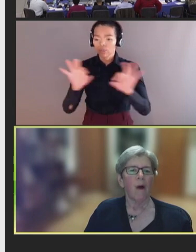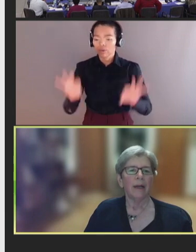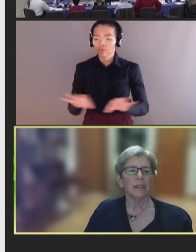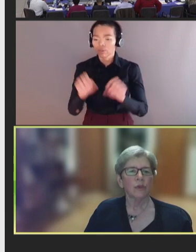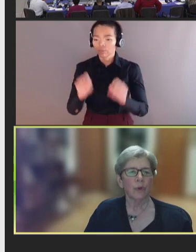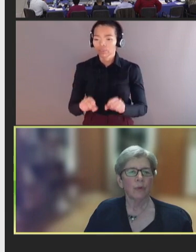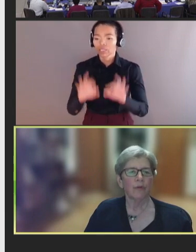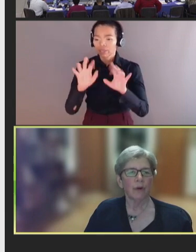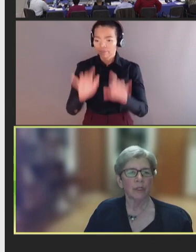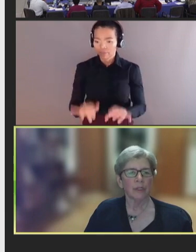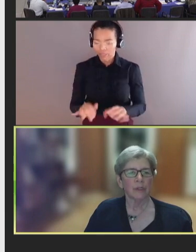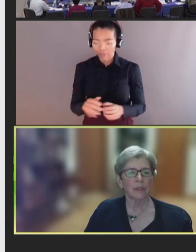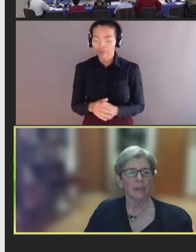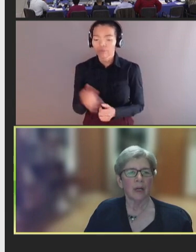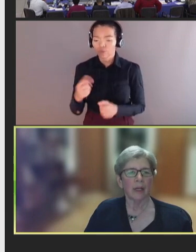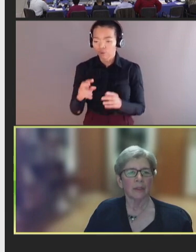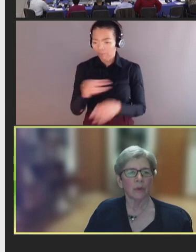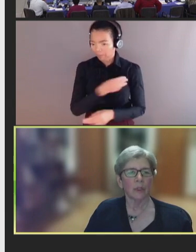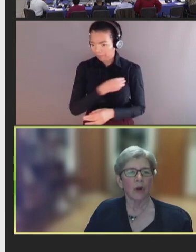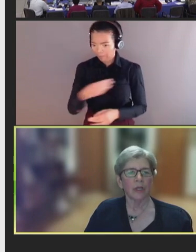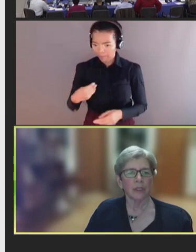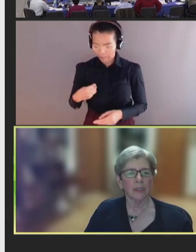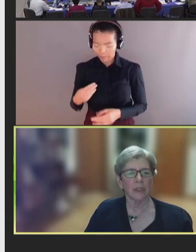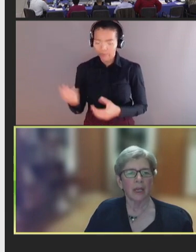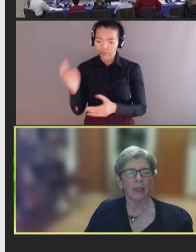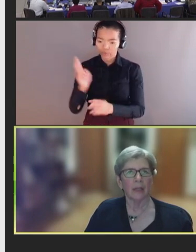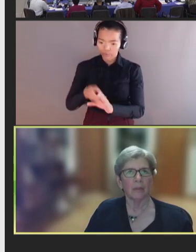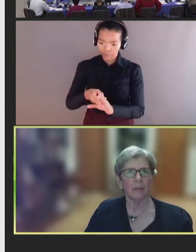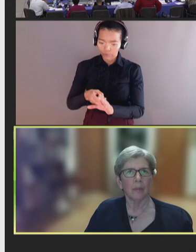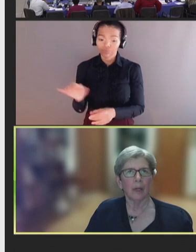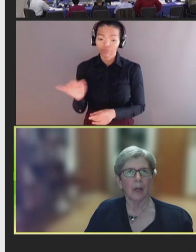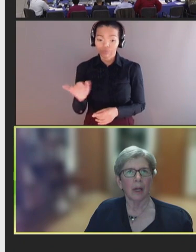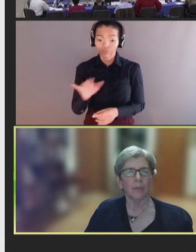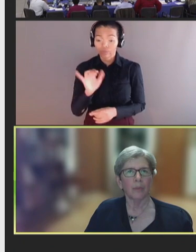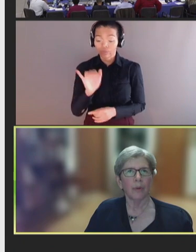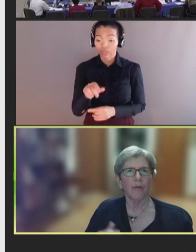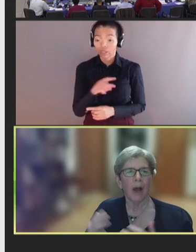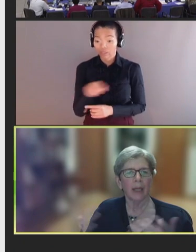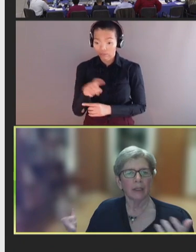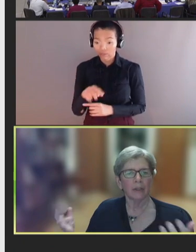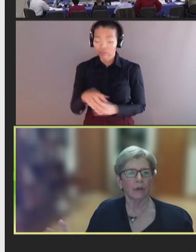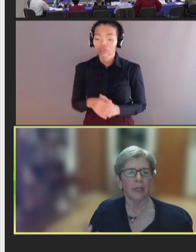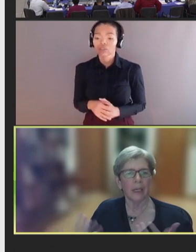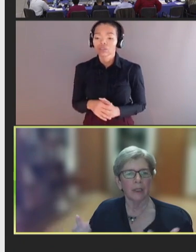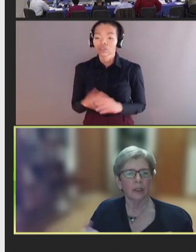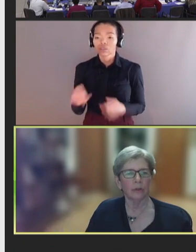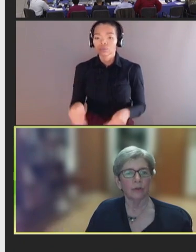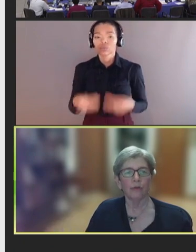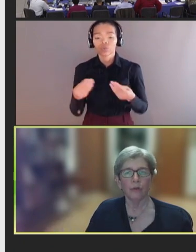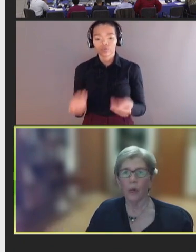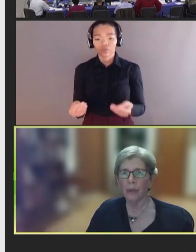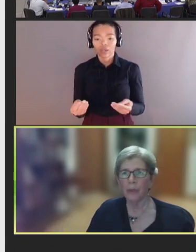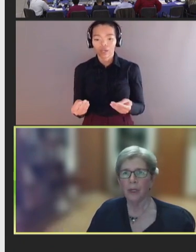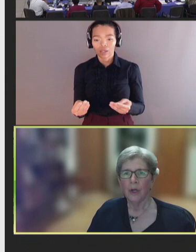And this group focuses, to a large extent, in -- on providing sort of an inclusive forum